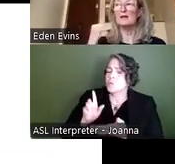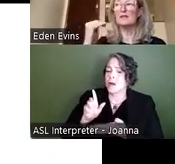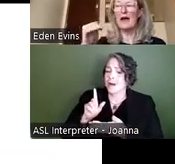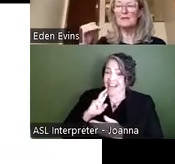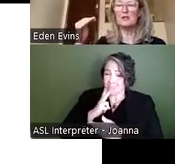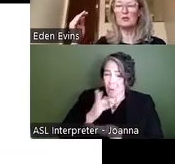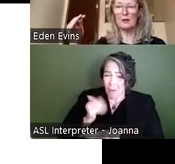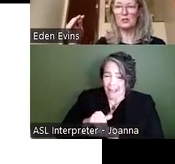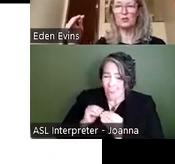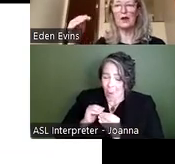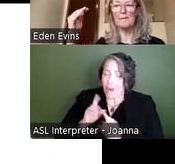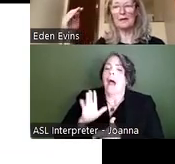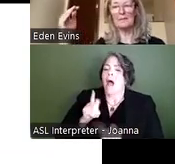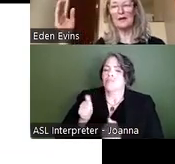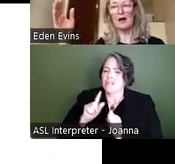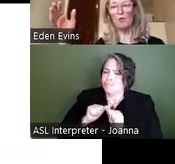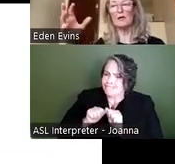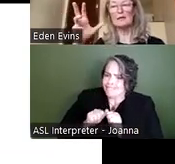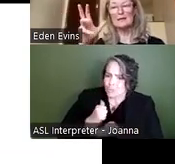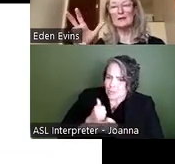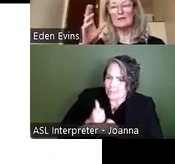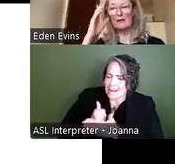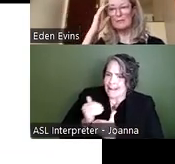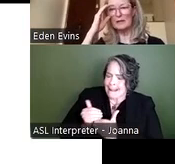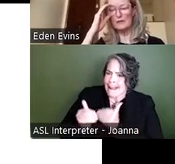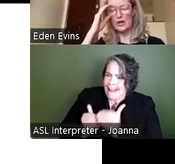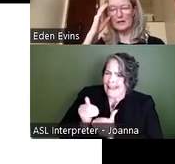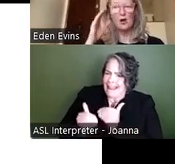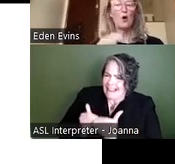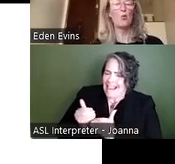the abstinence rate just went up and up and up with continued availability of treatment,